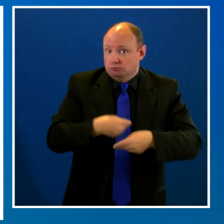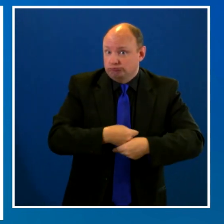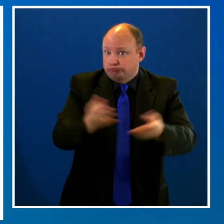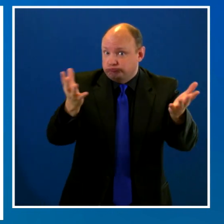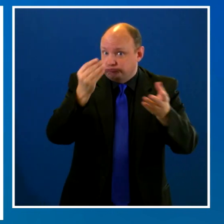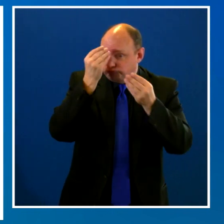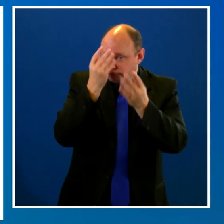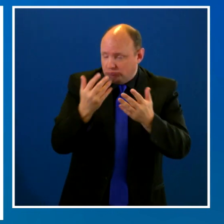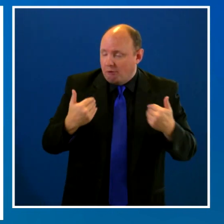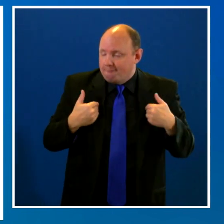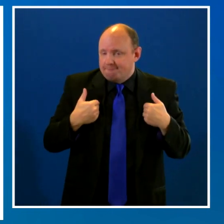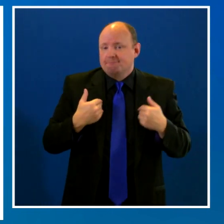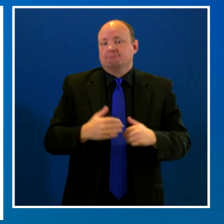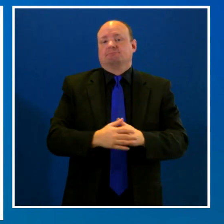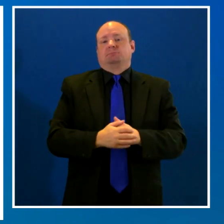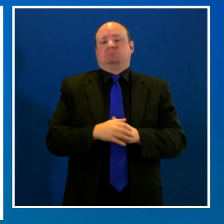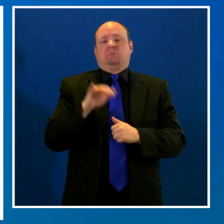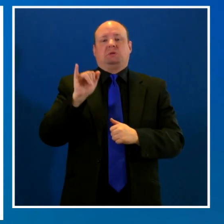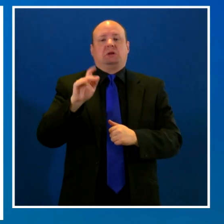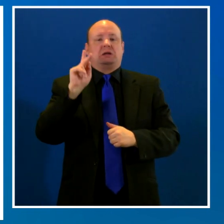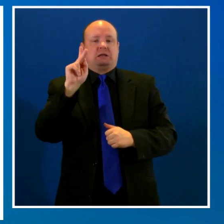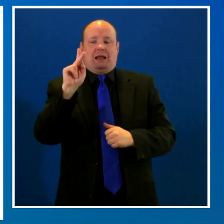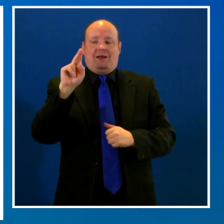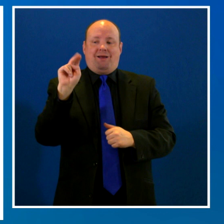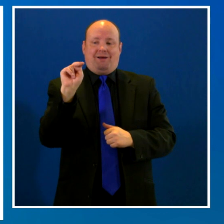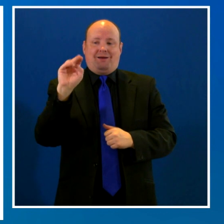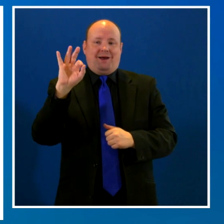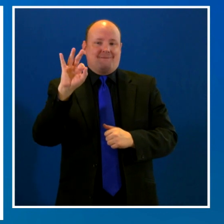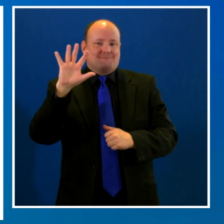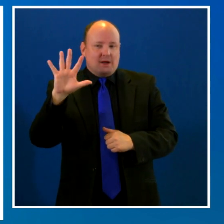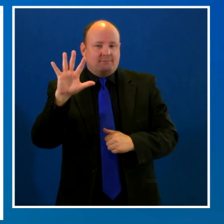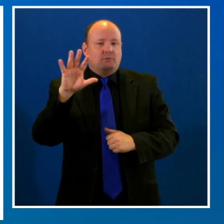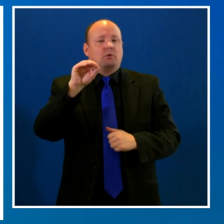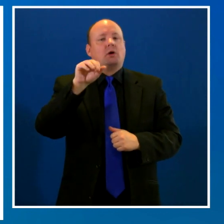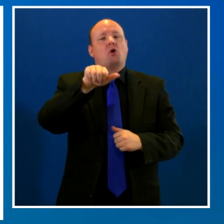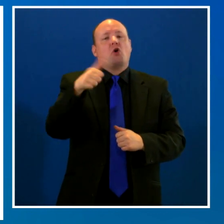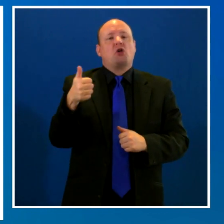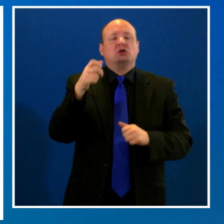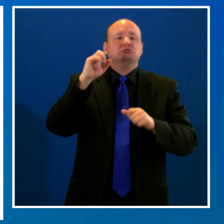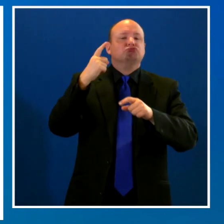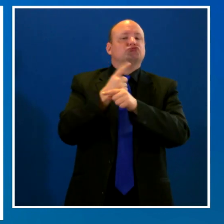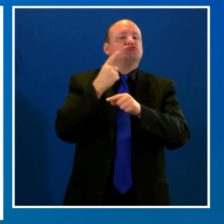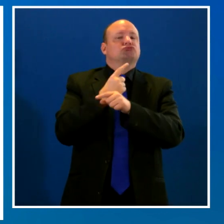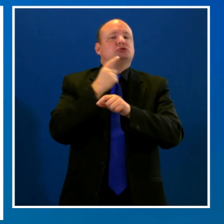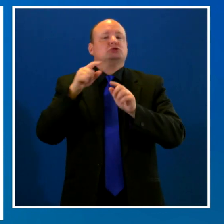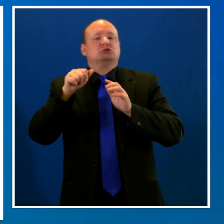K-N 95 and surgical masks from the state's existing supply into